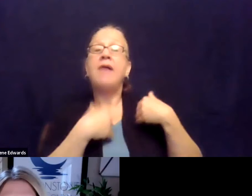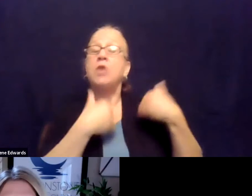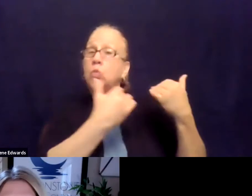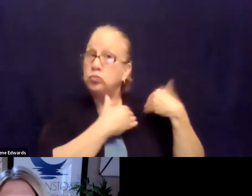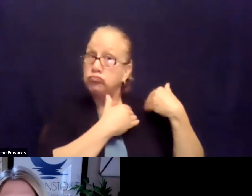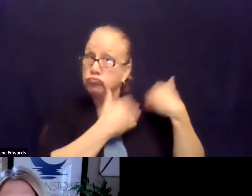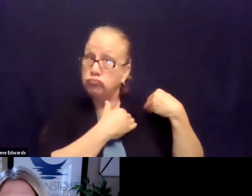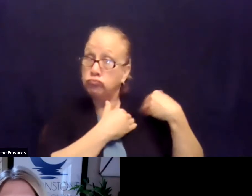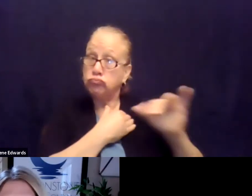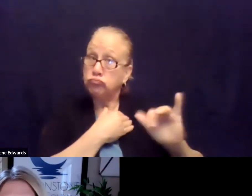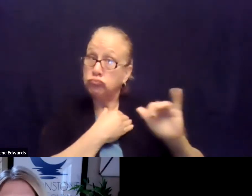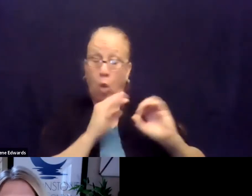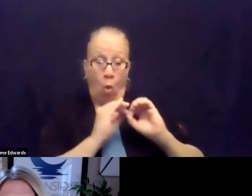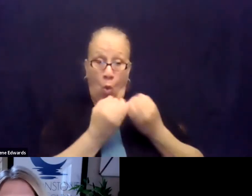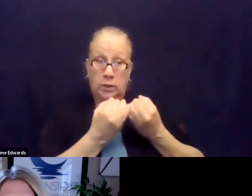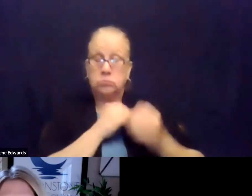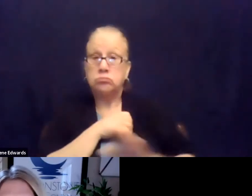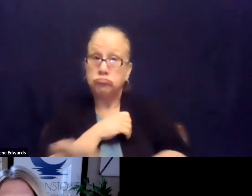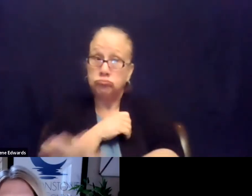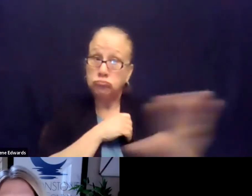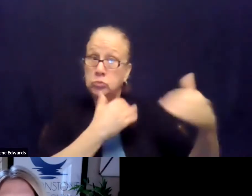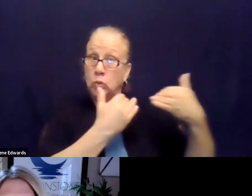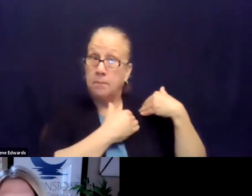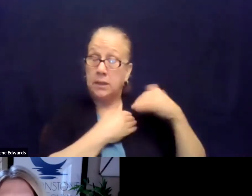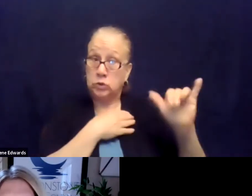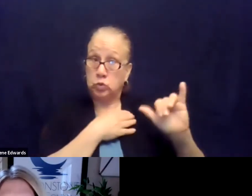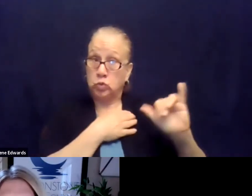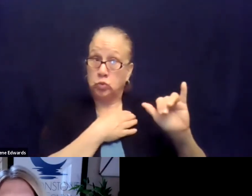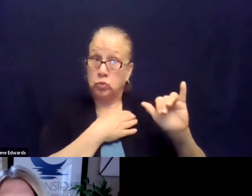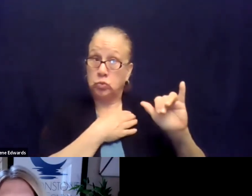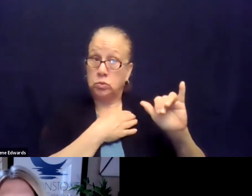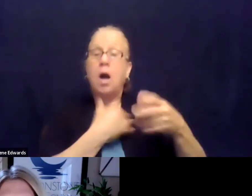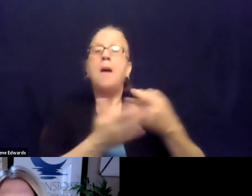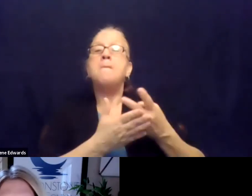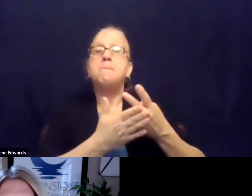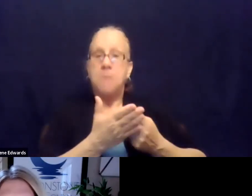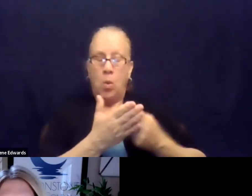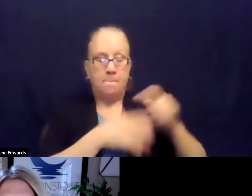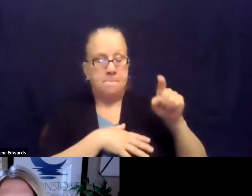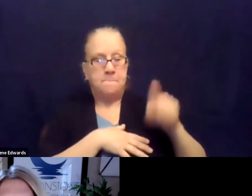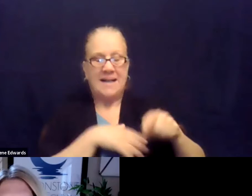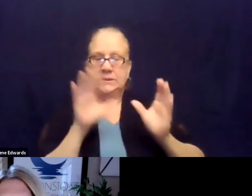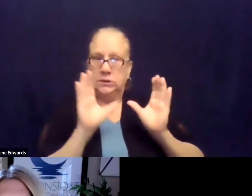has responsibilities. We ask the both to get certified, because the responsibilities vary